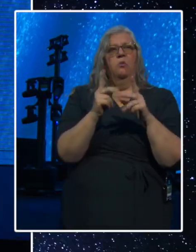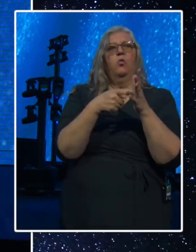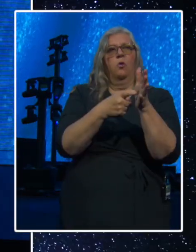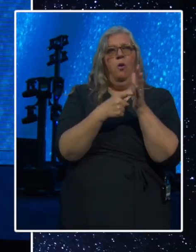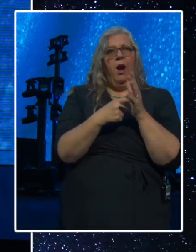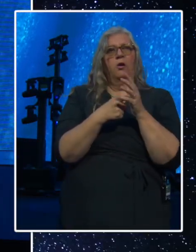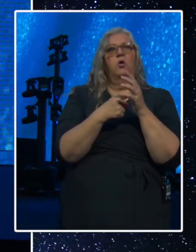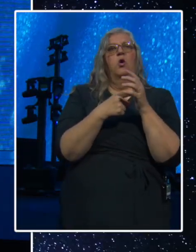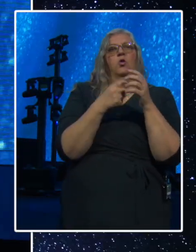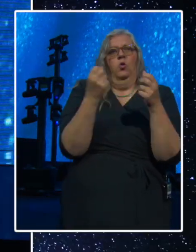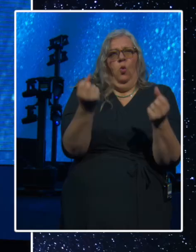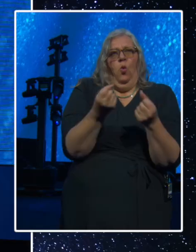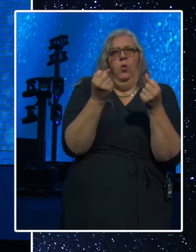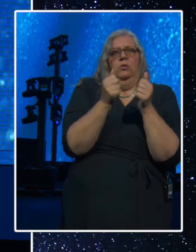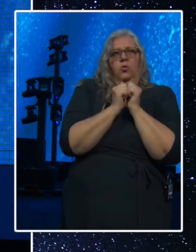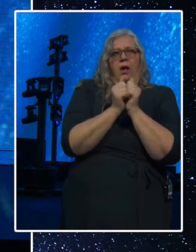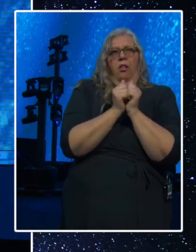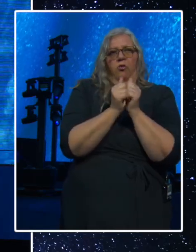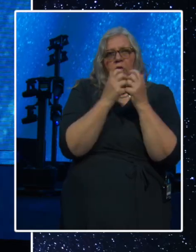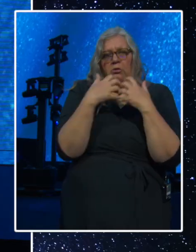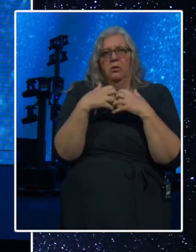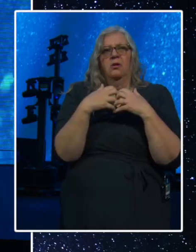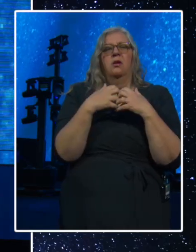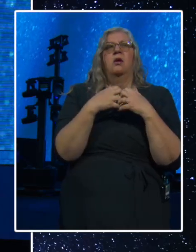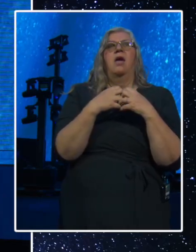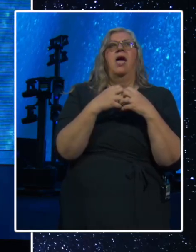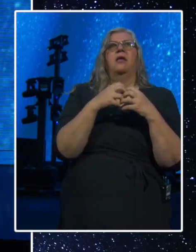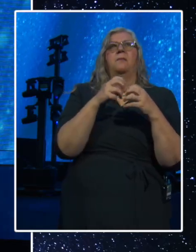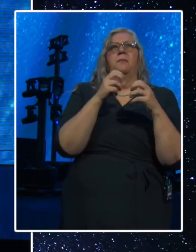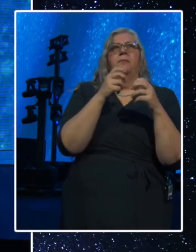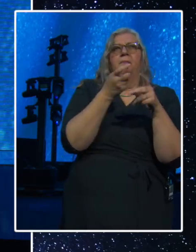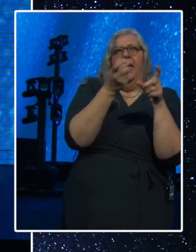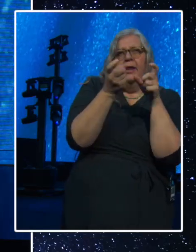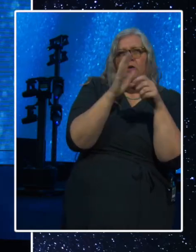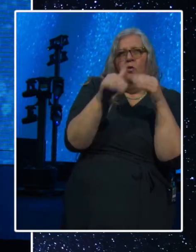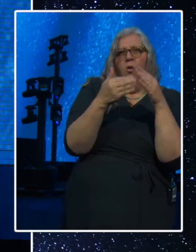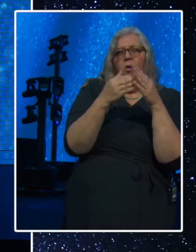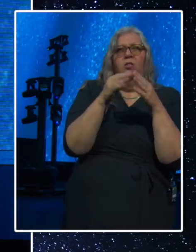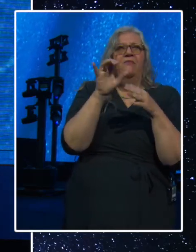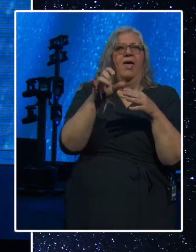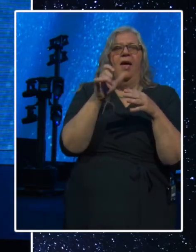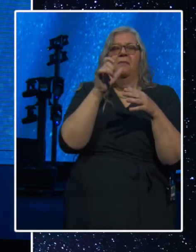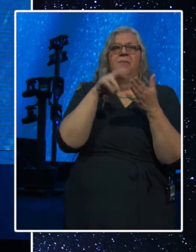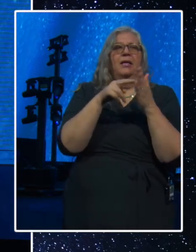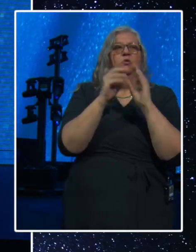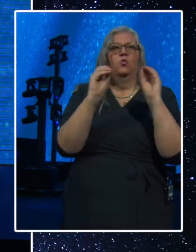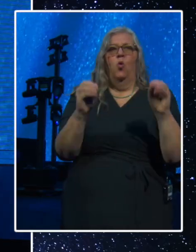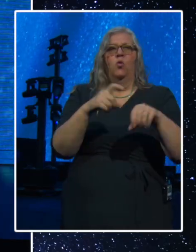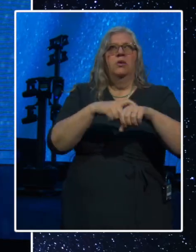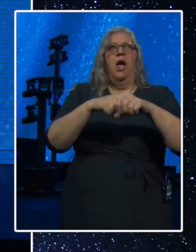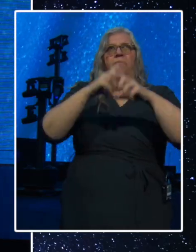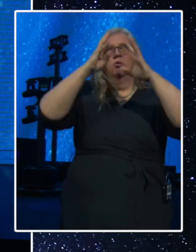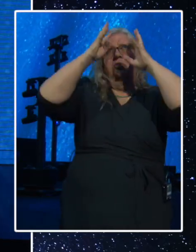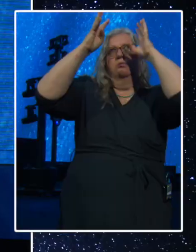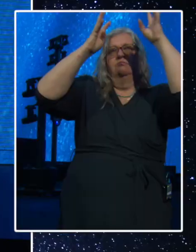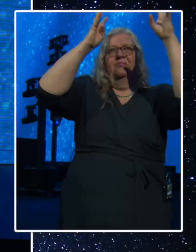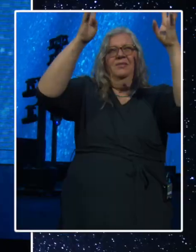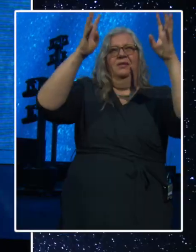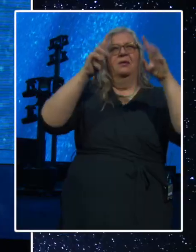and managing the complexity leaves little time to focus on the true innovation. But that is about to change.